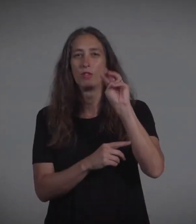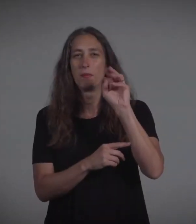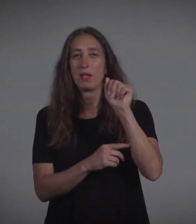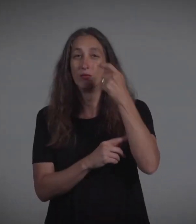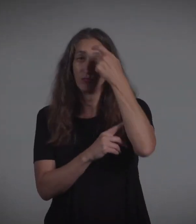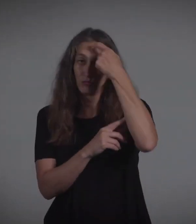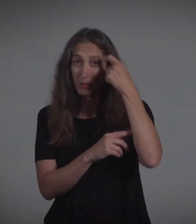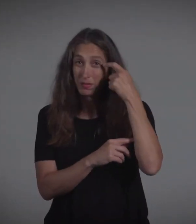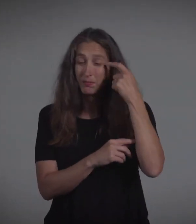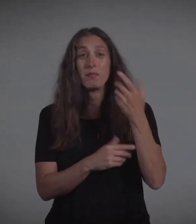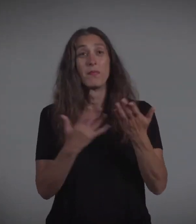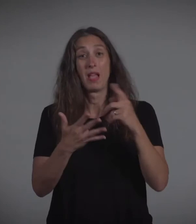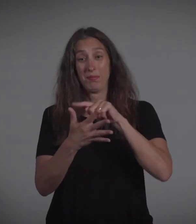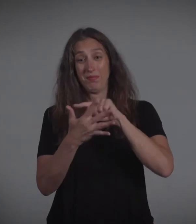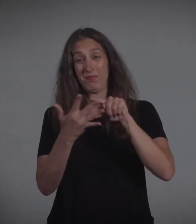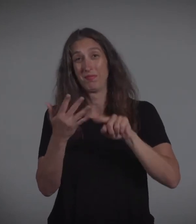Trauma shows up in many ways.